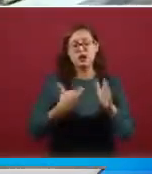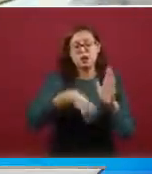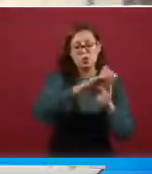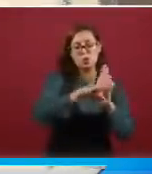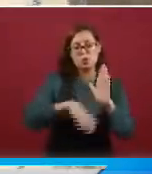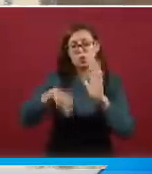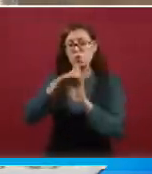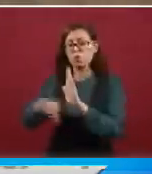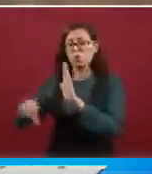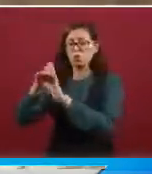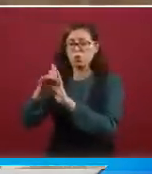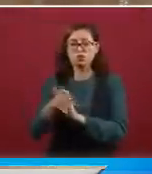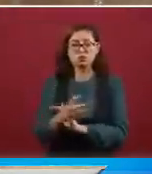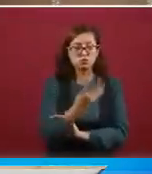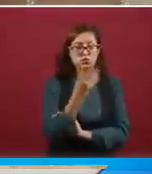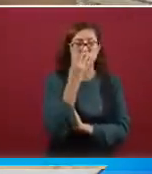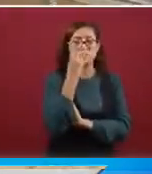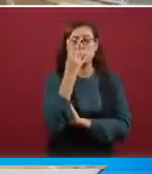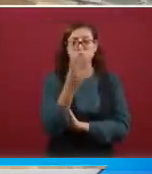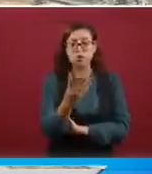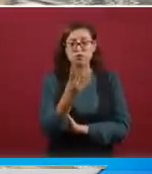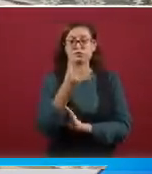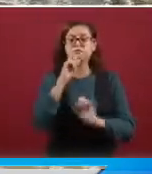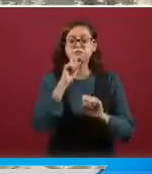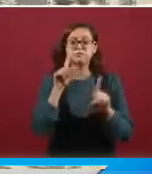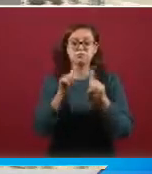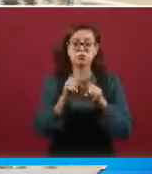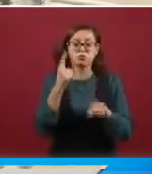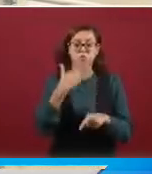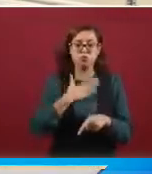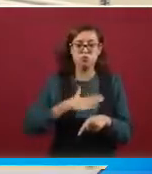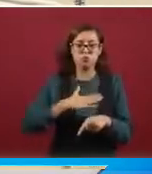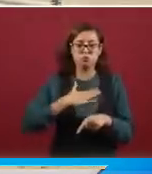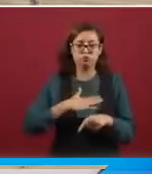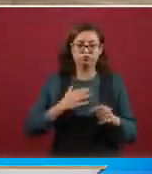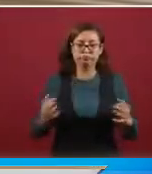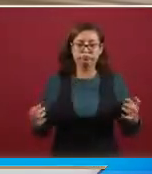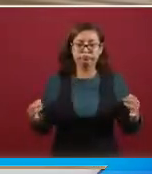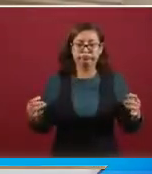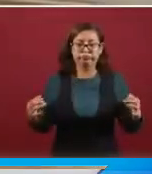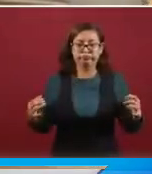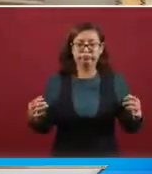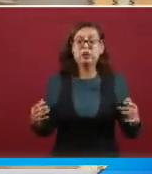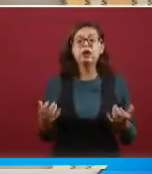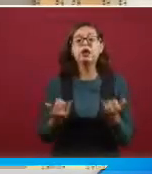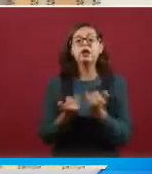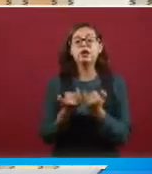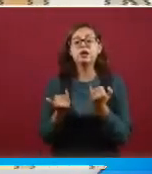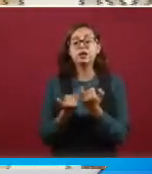for all this in order to support high performance sports and sports in general by promoting it as sports medicine